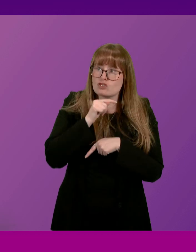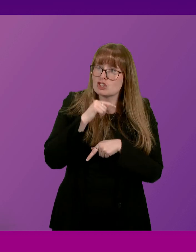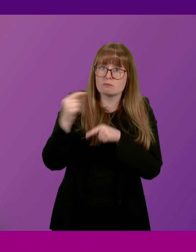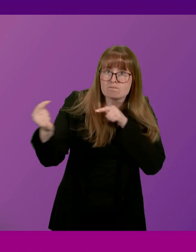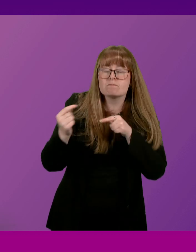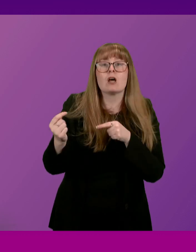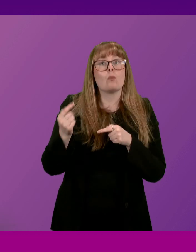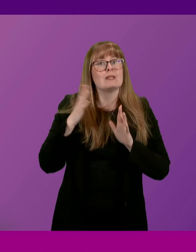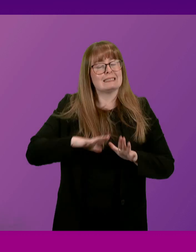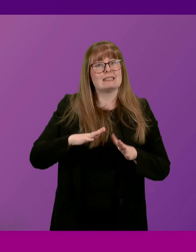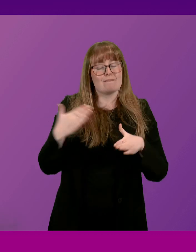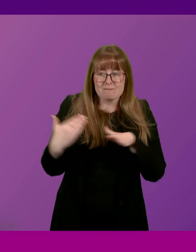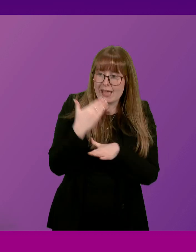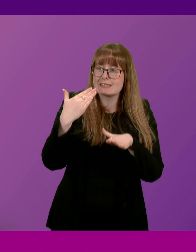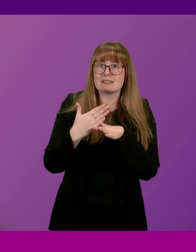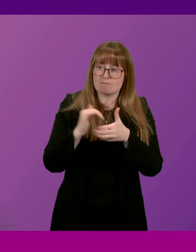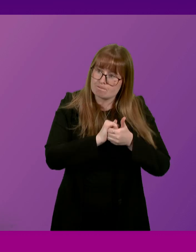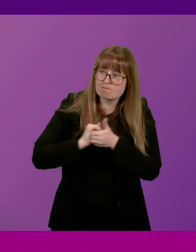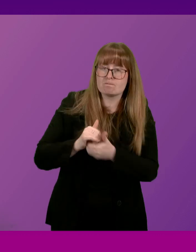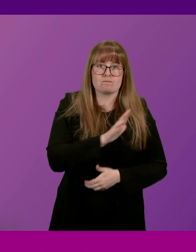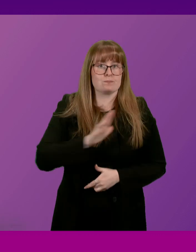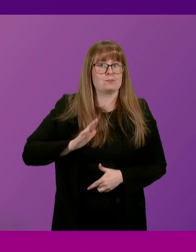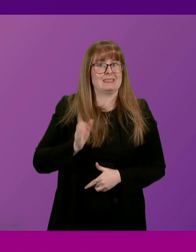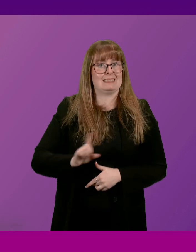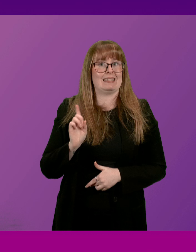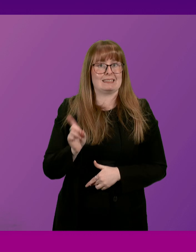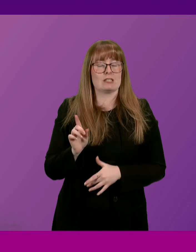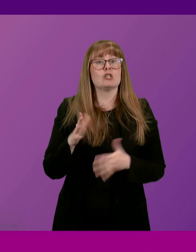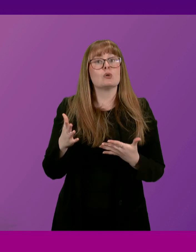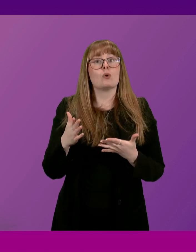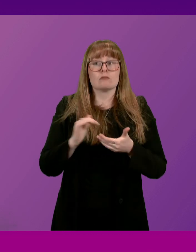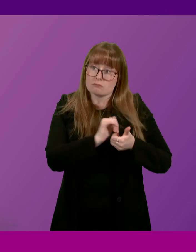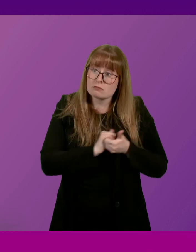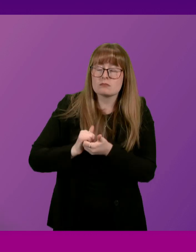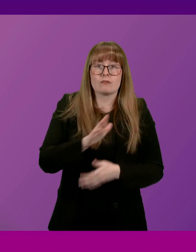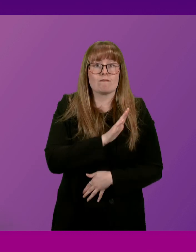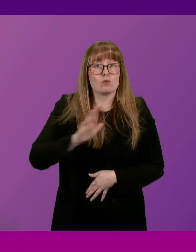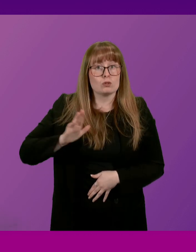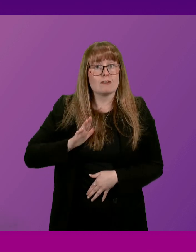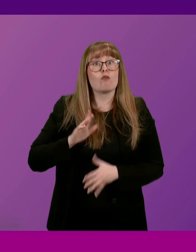effective conventional forces. On the conventional forces of the United Kingdom,